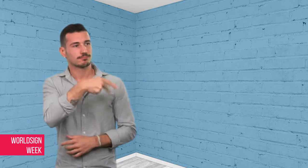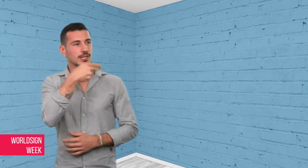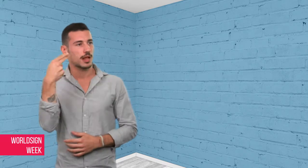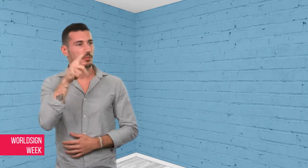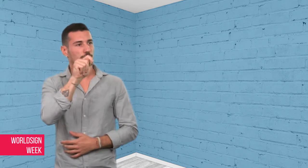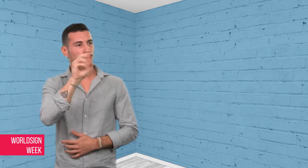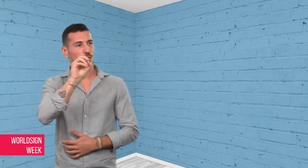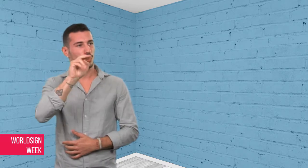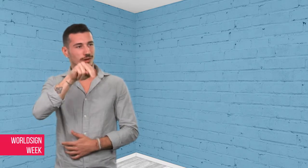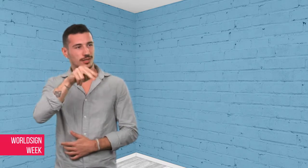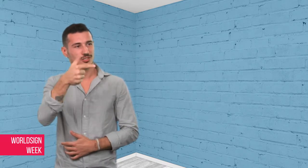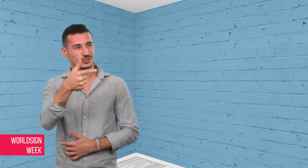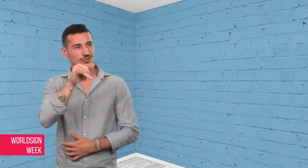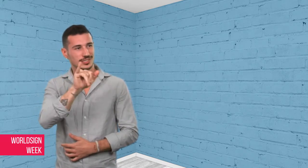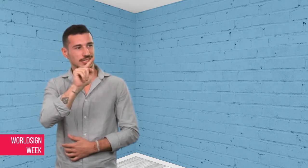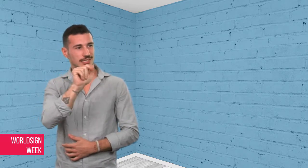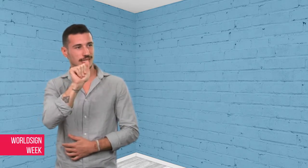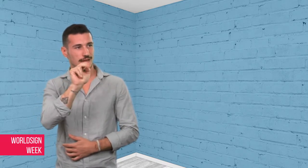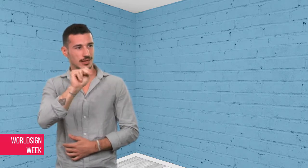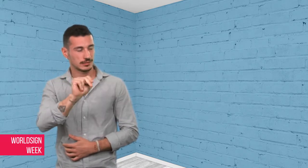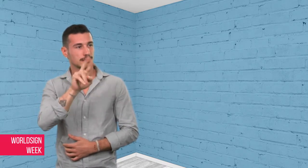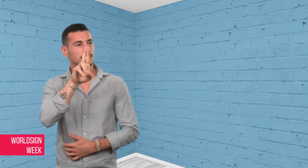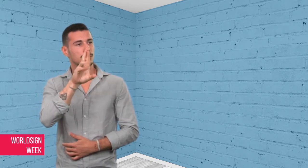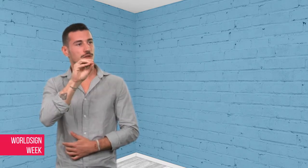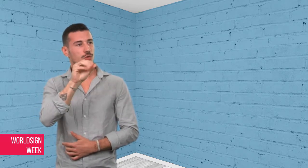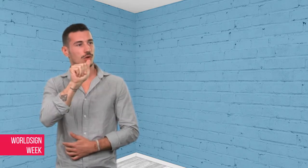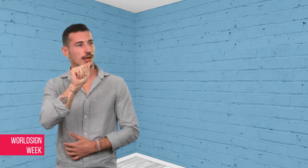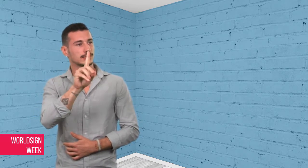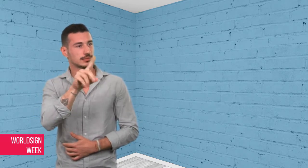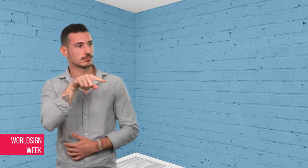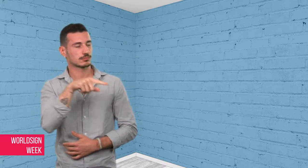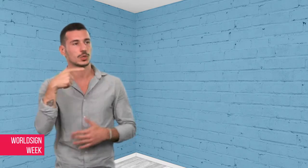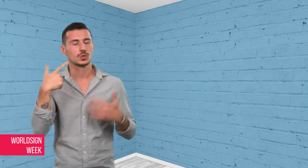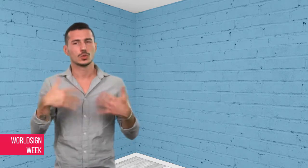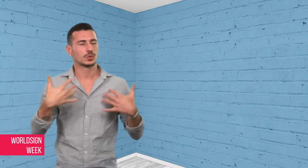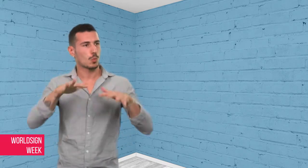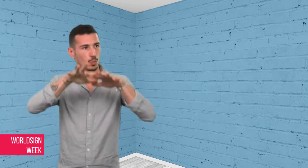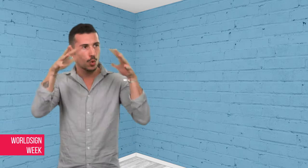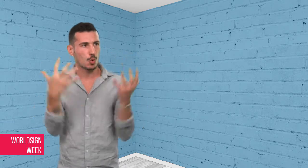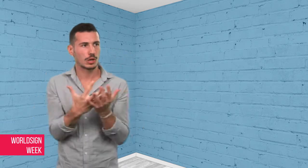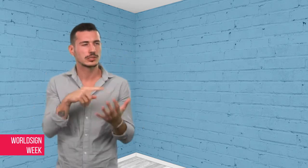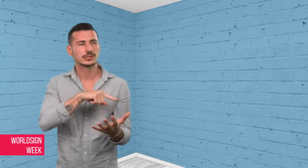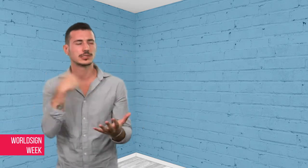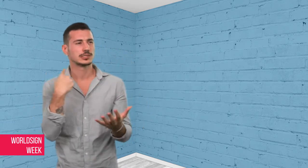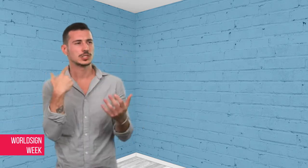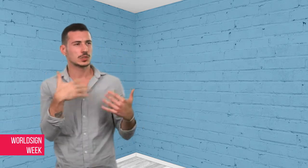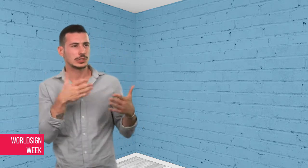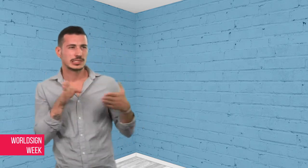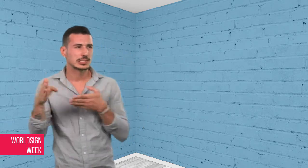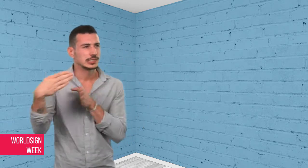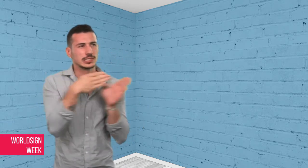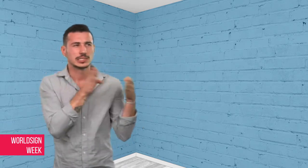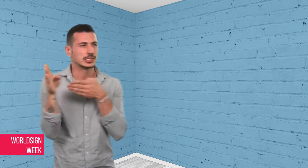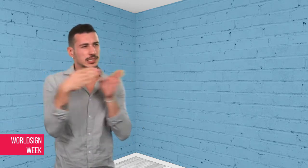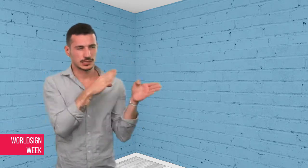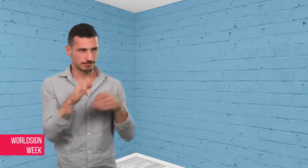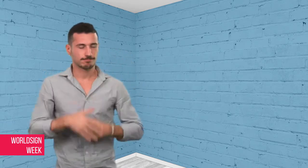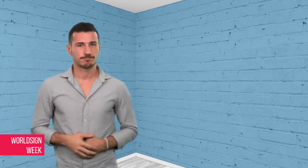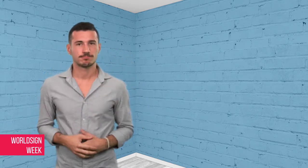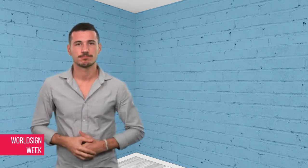Tongitan Road is considered one of the world’s most dangerous roads.